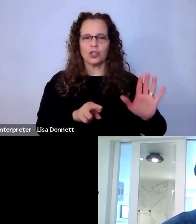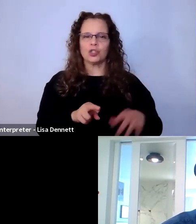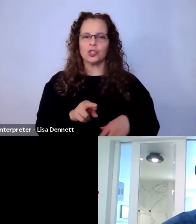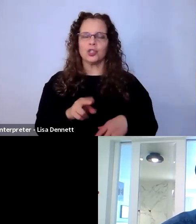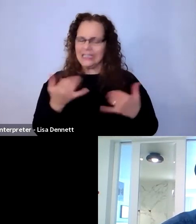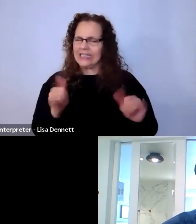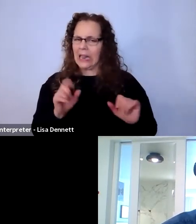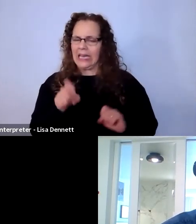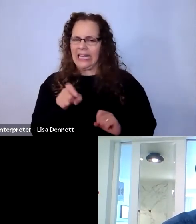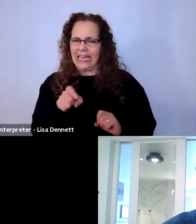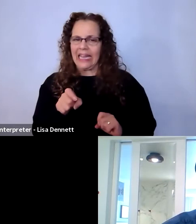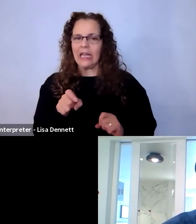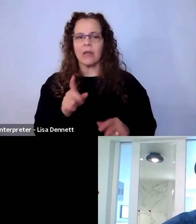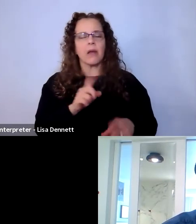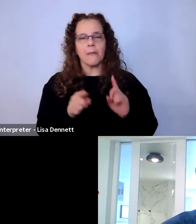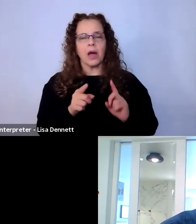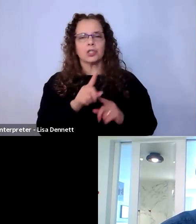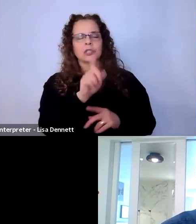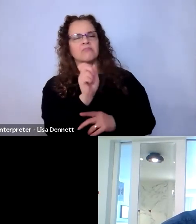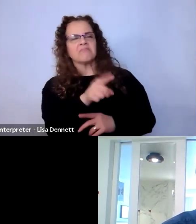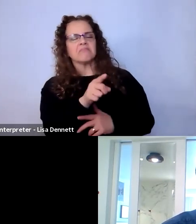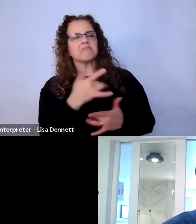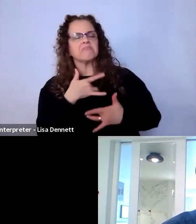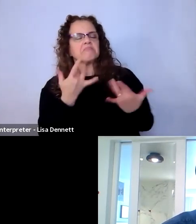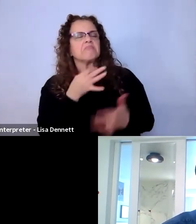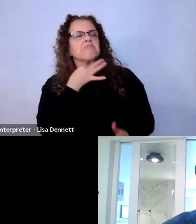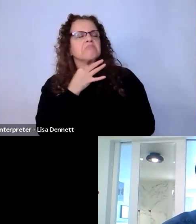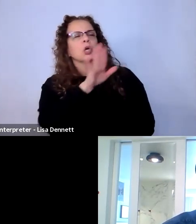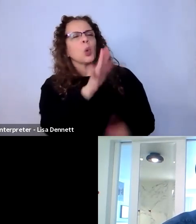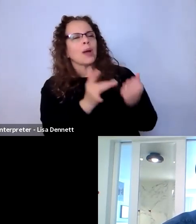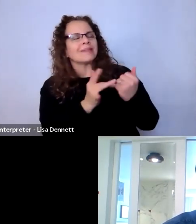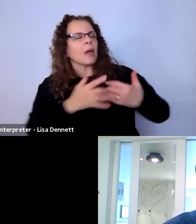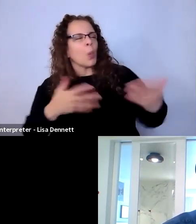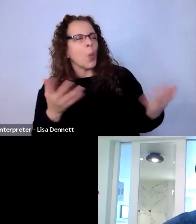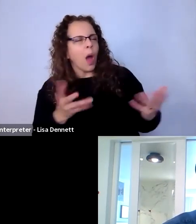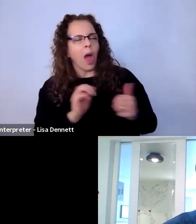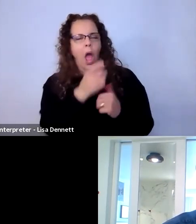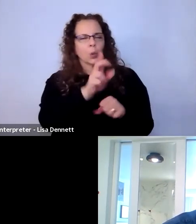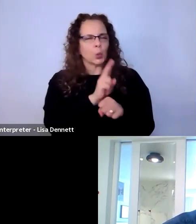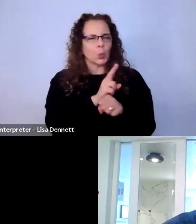how to use your tack conversations we're going to enable that conversation to happen through the gas exchange.